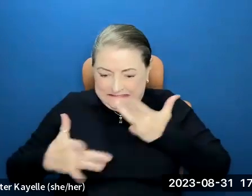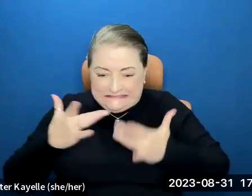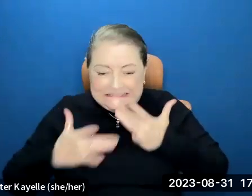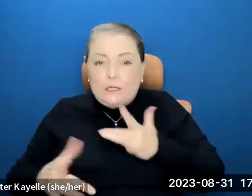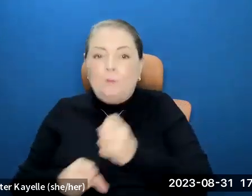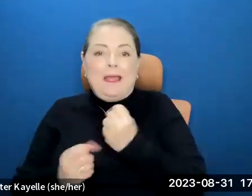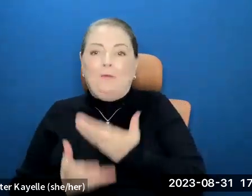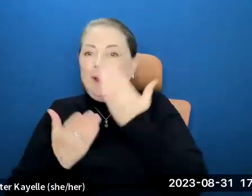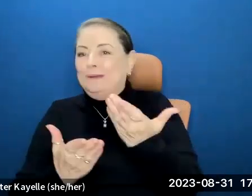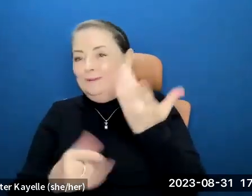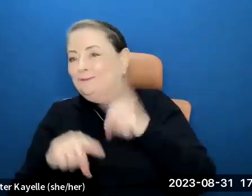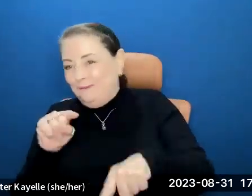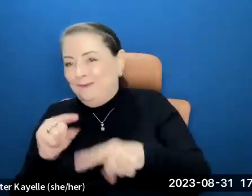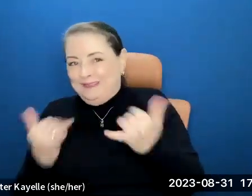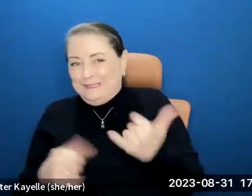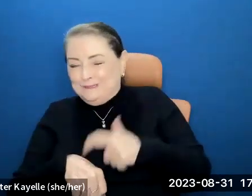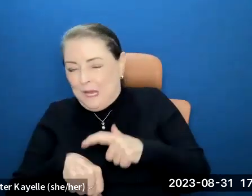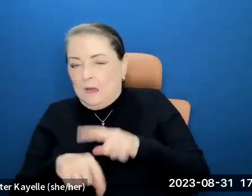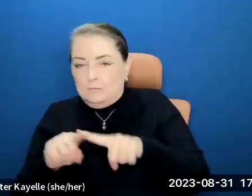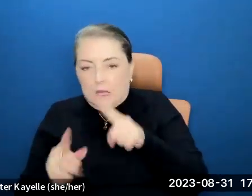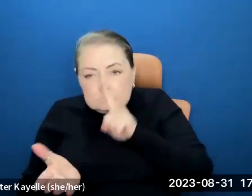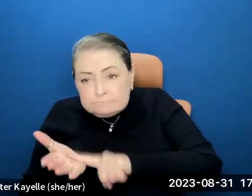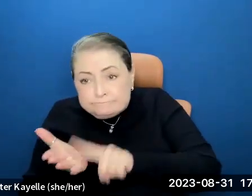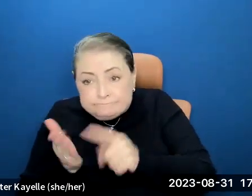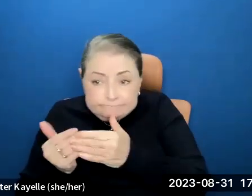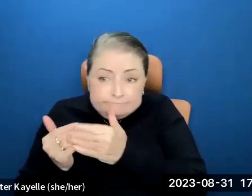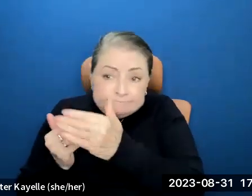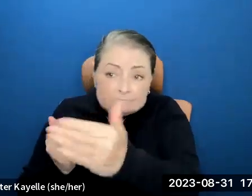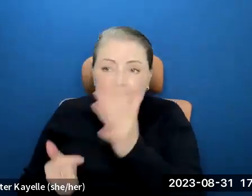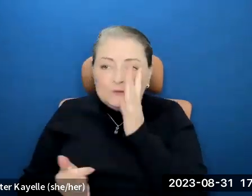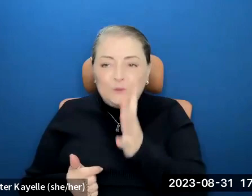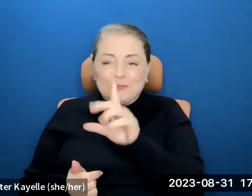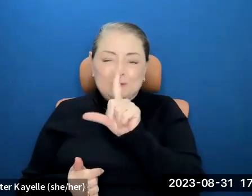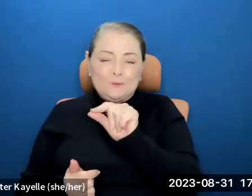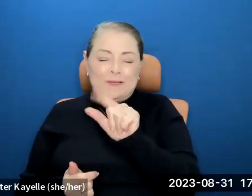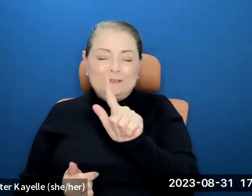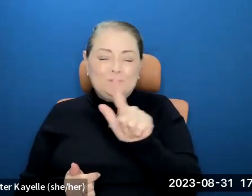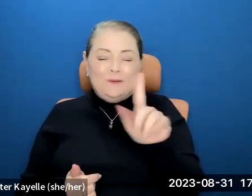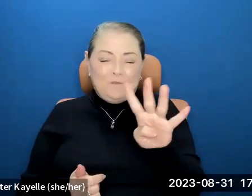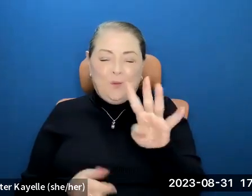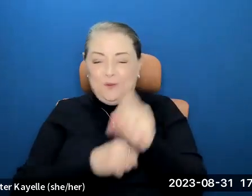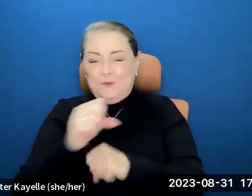time around but we will keep looking into it as we move into our 2024 work foreign